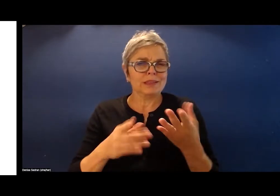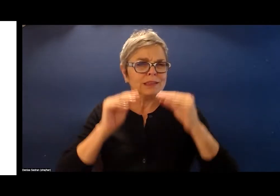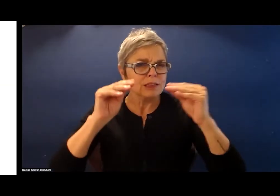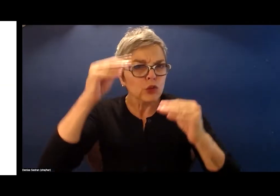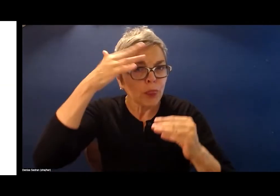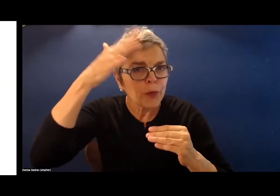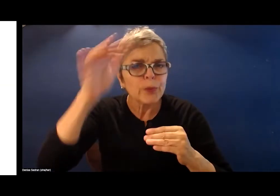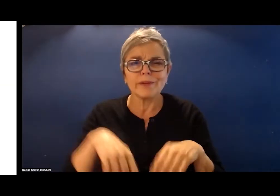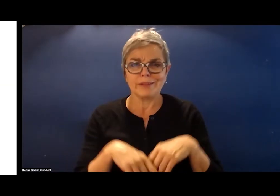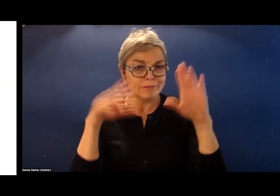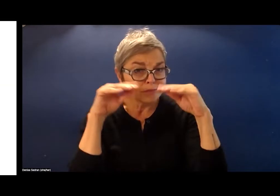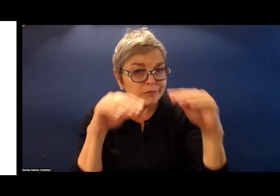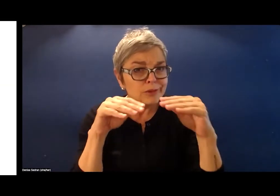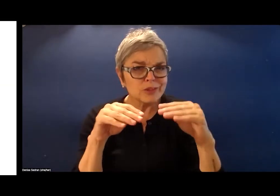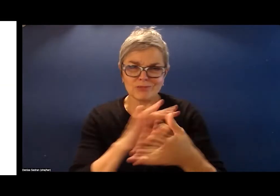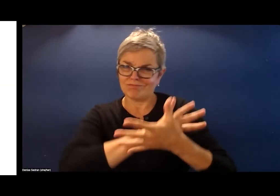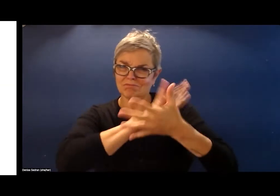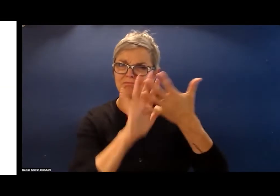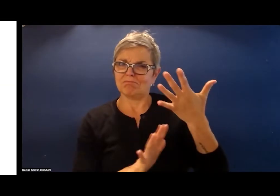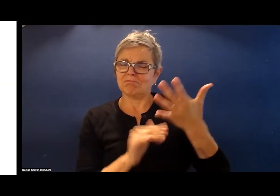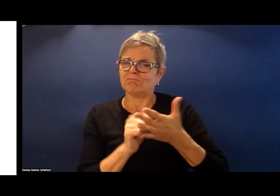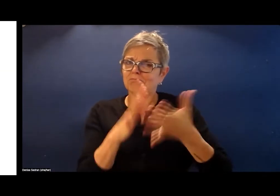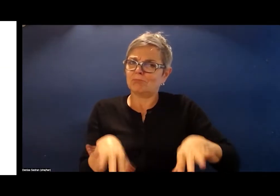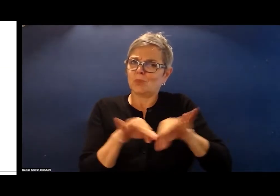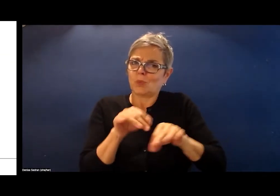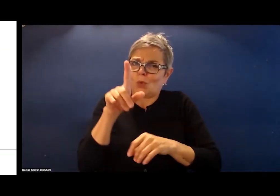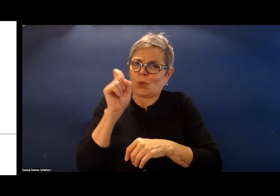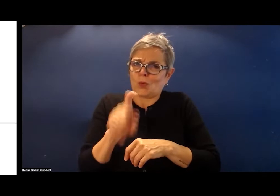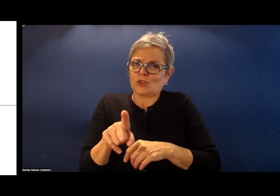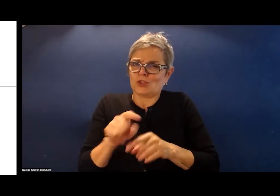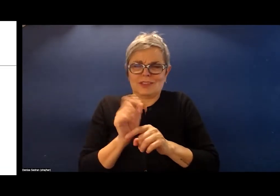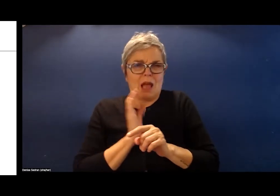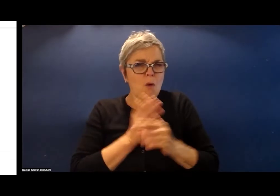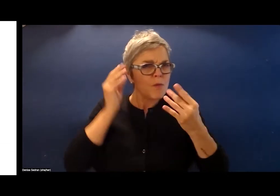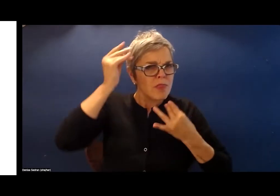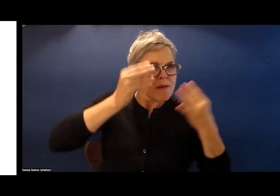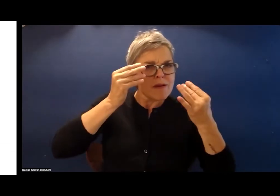These are the sort of central questions and obsessions of of our time together.